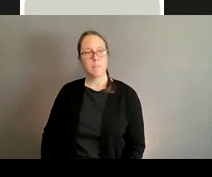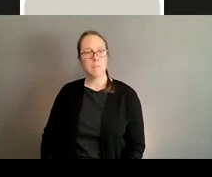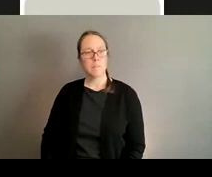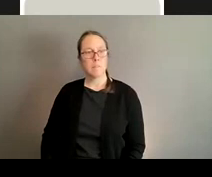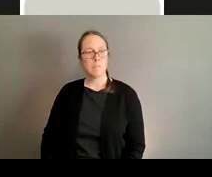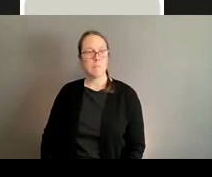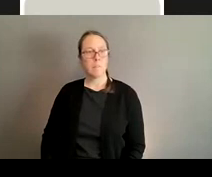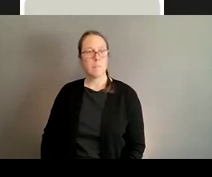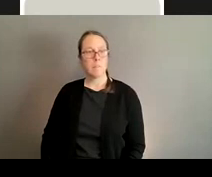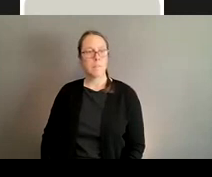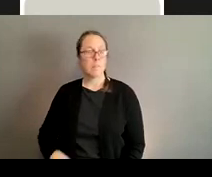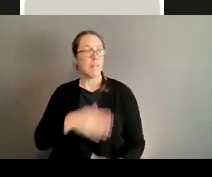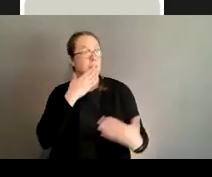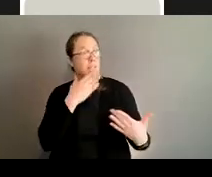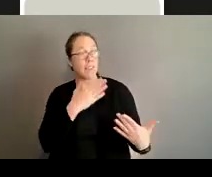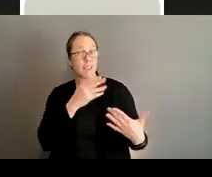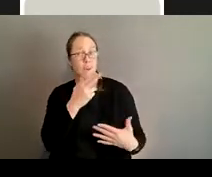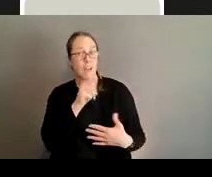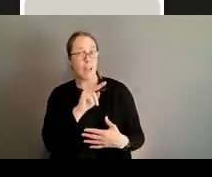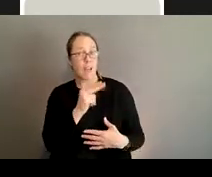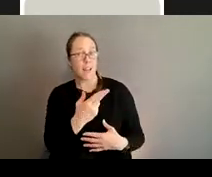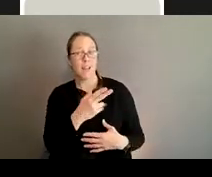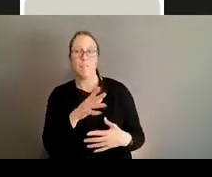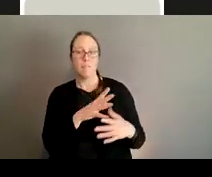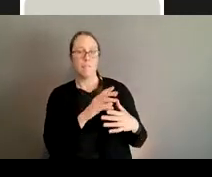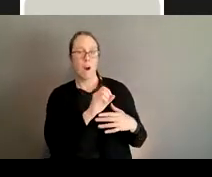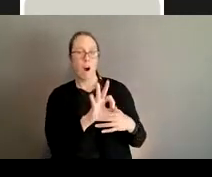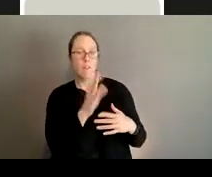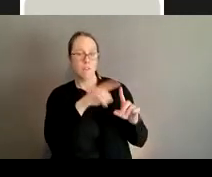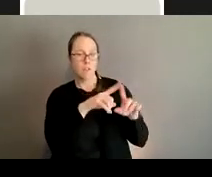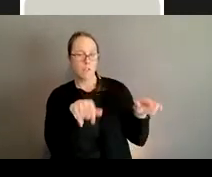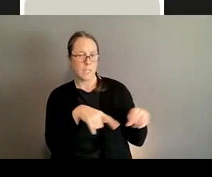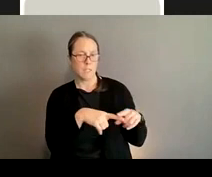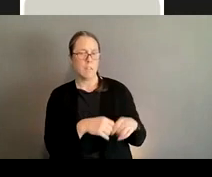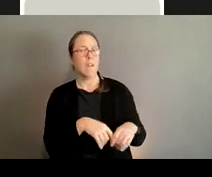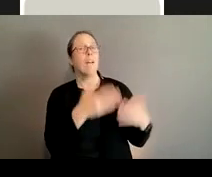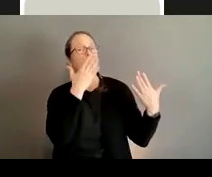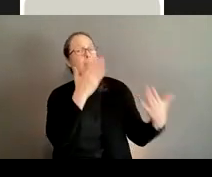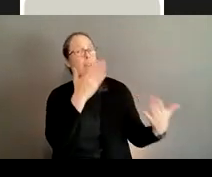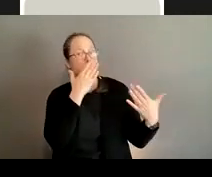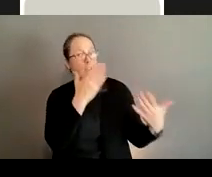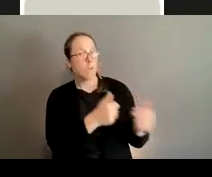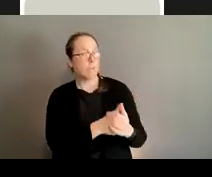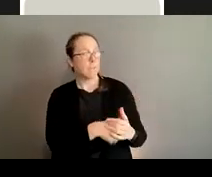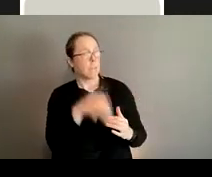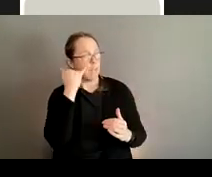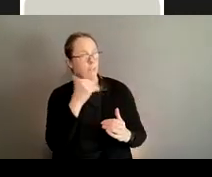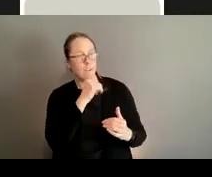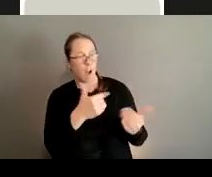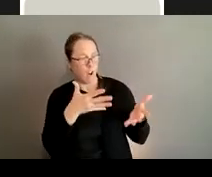Thank you, Hannah and Sarah. That was great. So we're now at the question and answer portion of the webinar. If you haven't already, we have room and time to